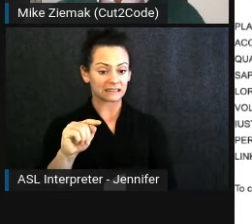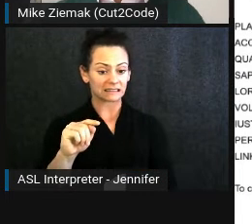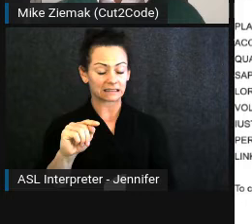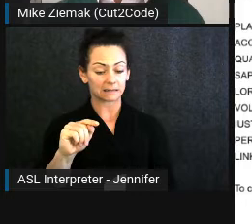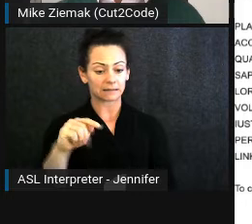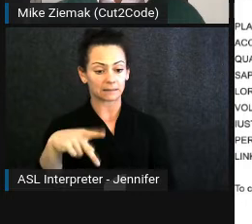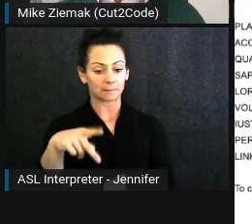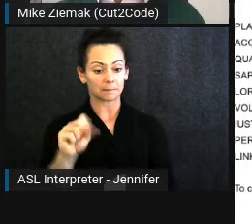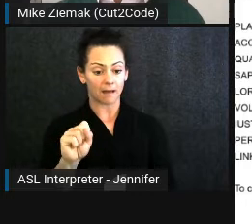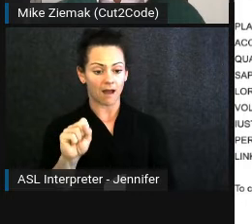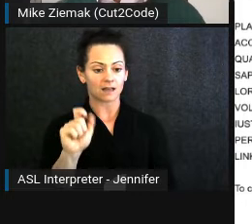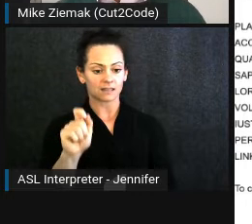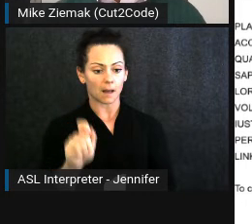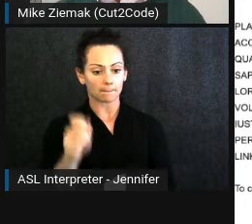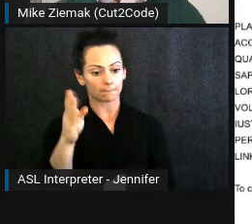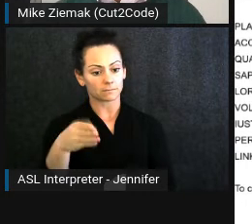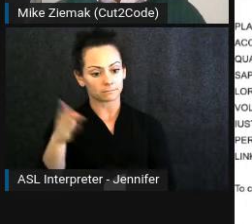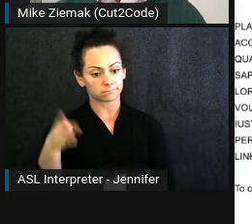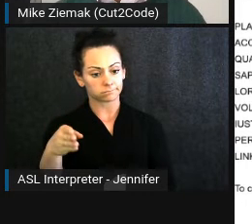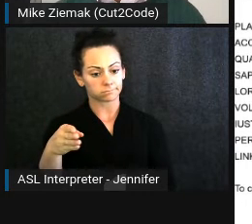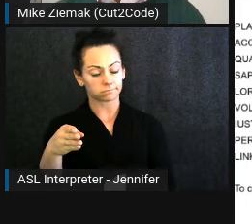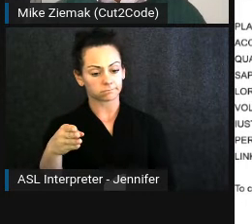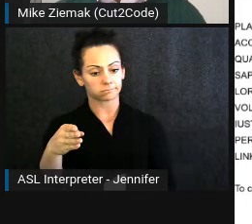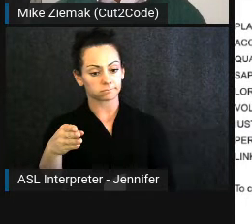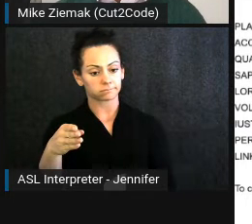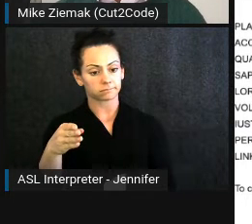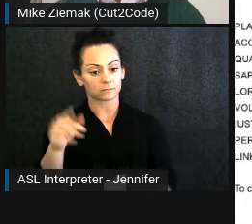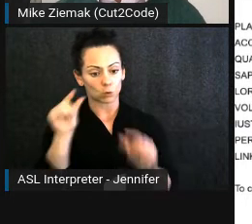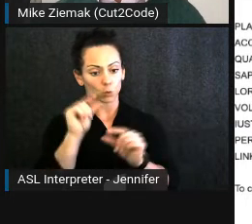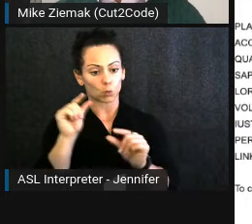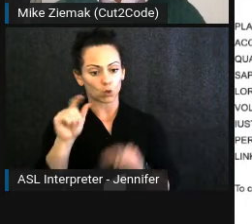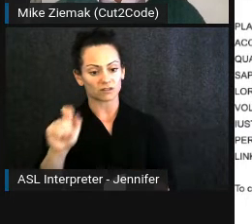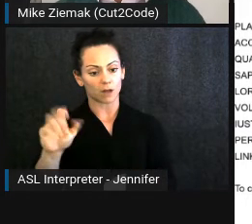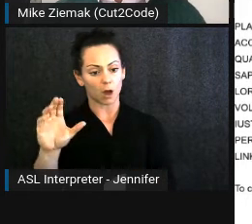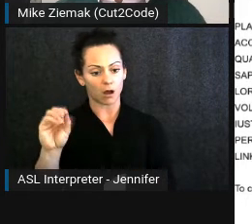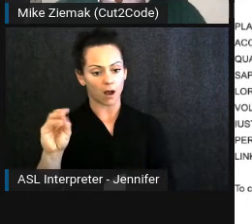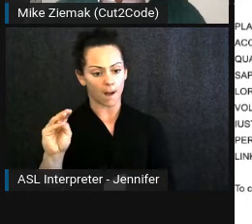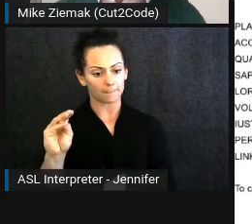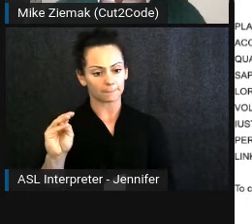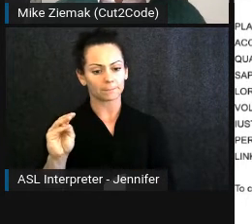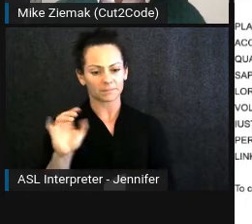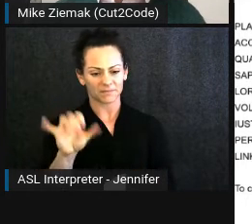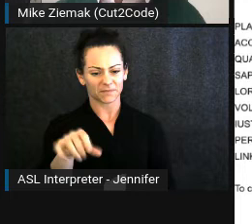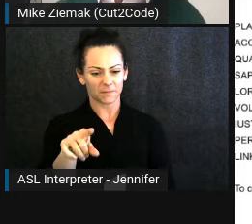https://google.com, well, I can't really do anything with the zero,